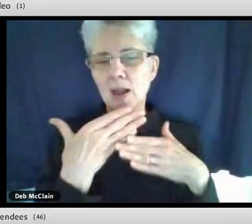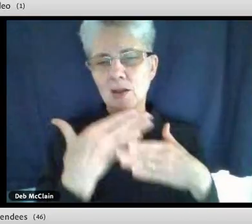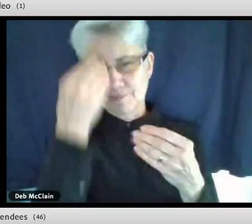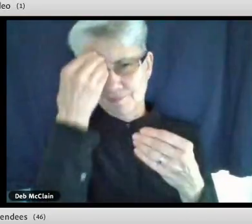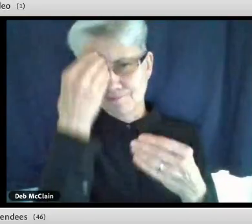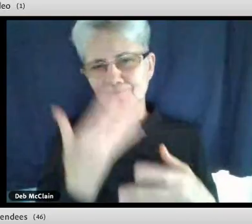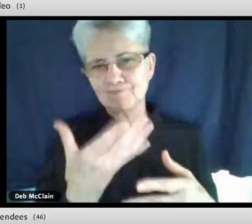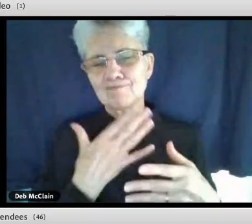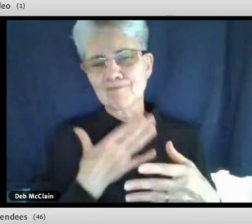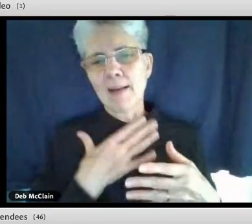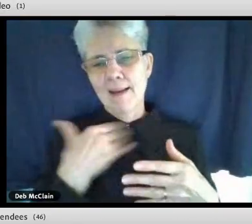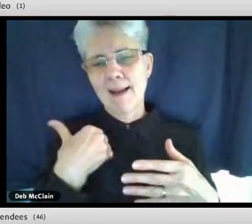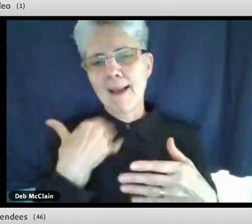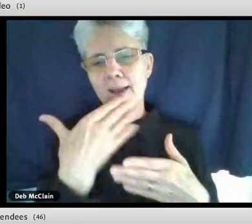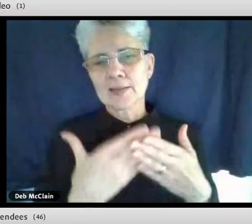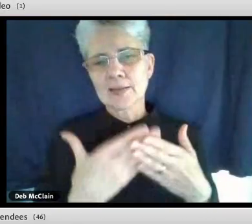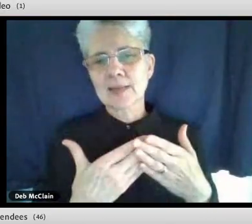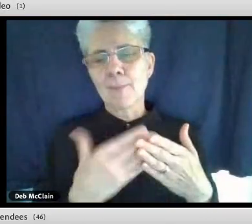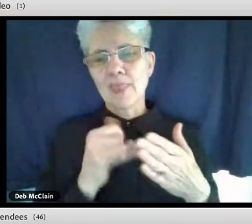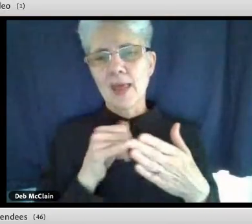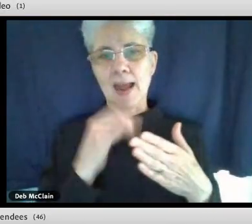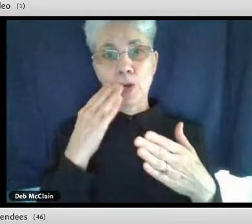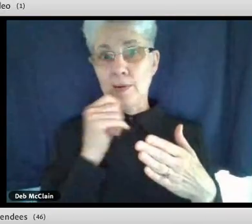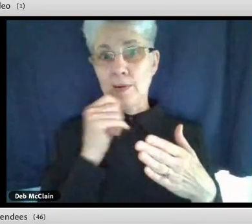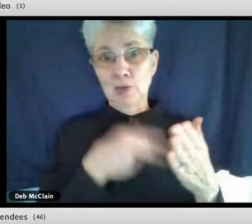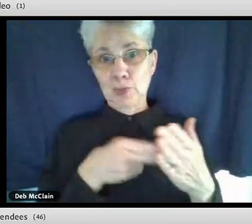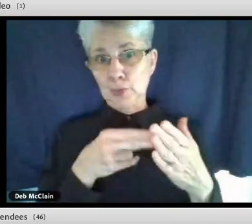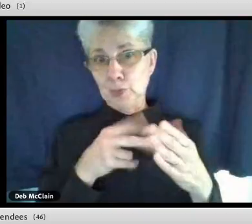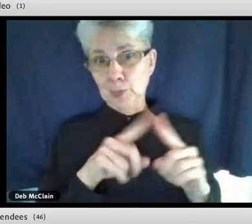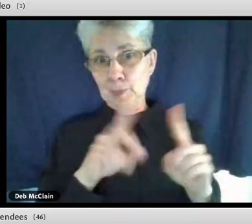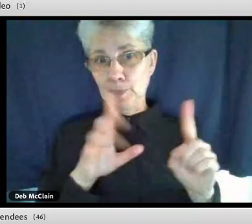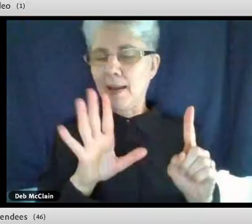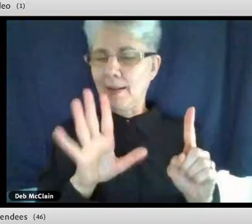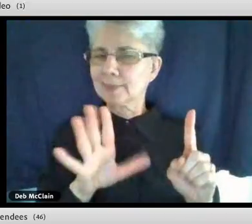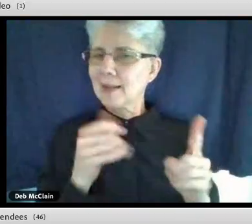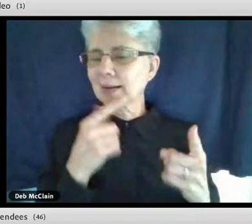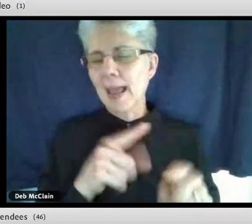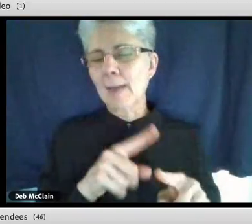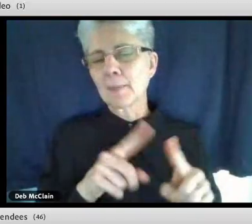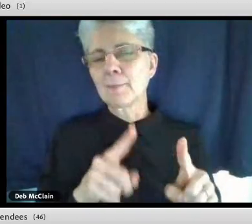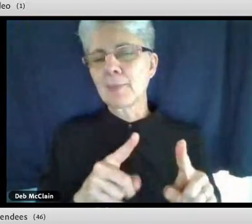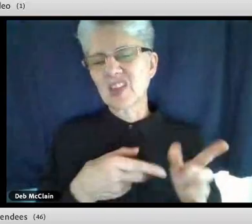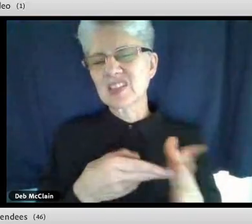not going to happen, but they're still my fears. So what kind of... Oh, asthma yes.